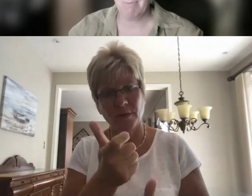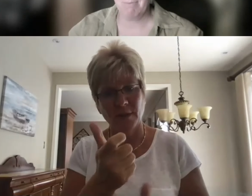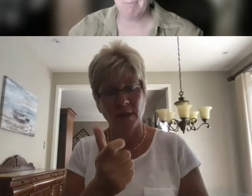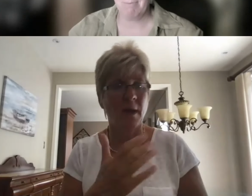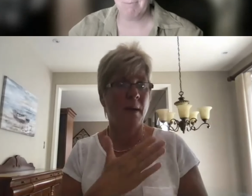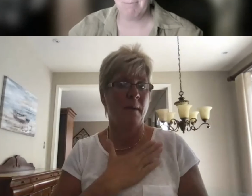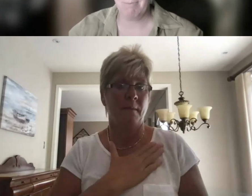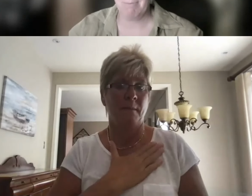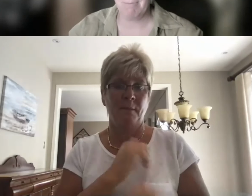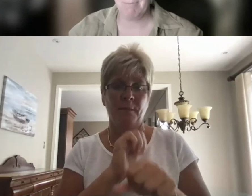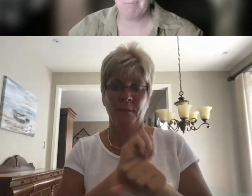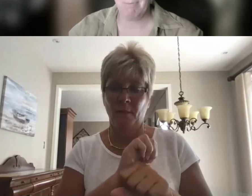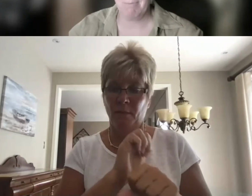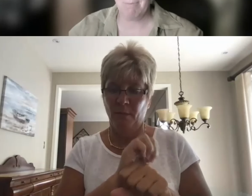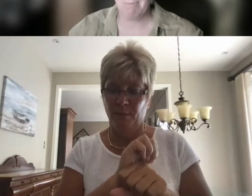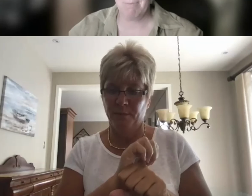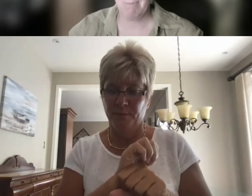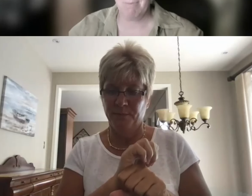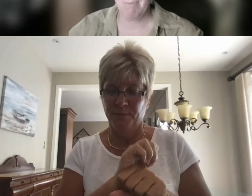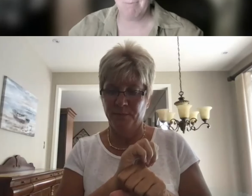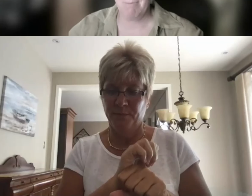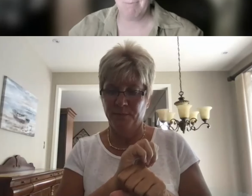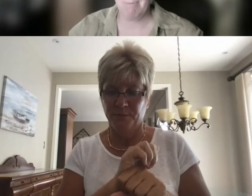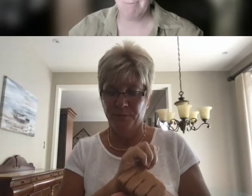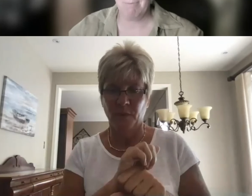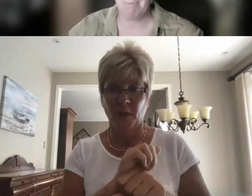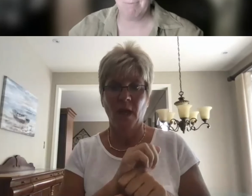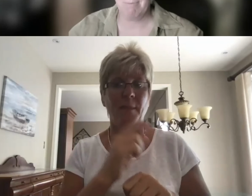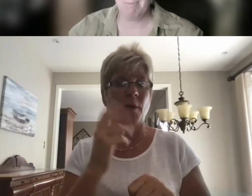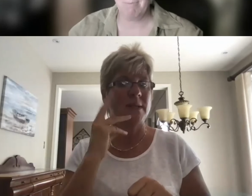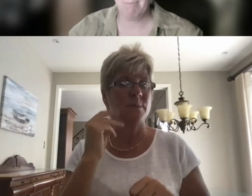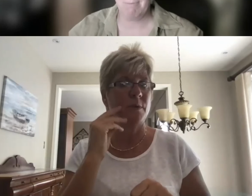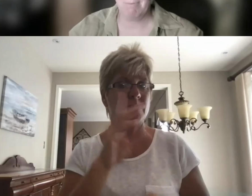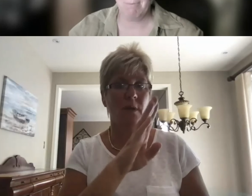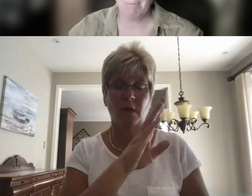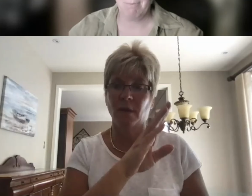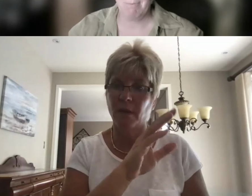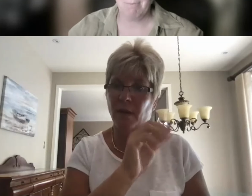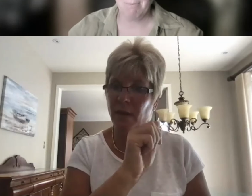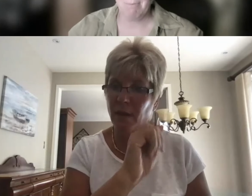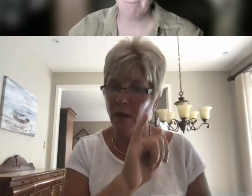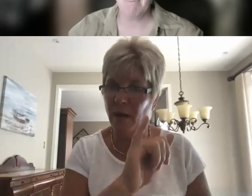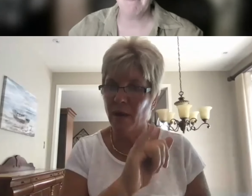about your experience about AI on the speech level.